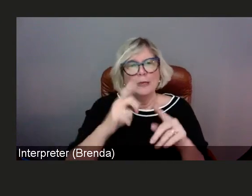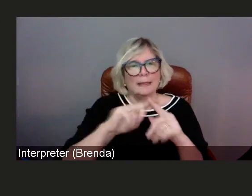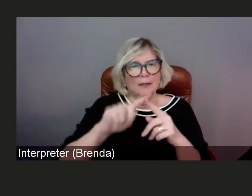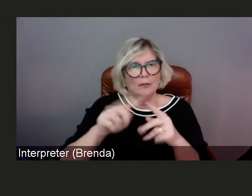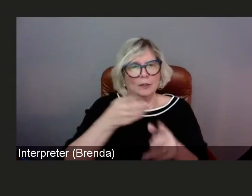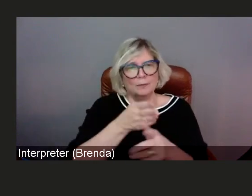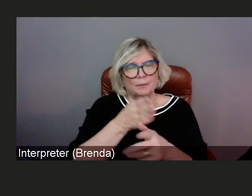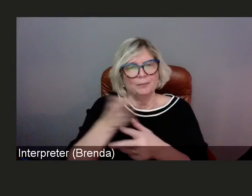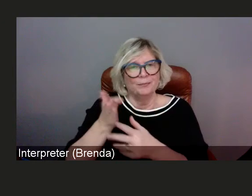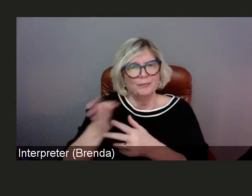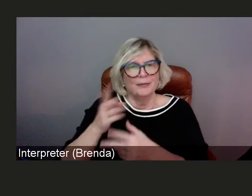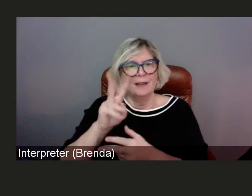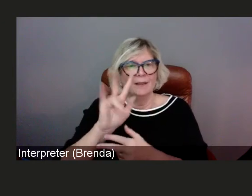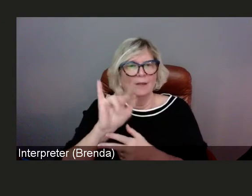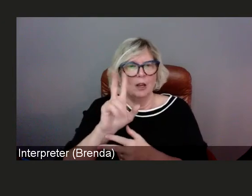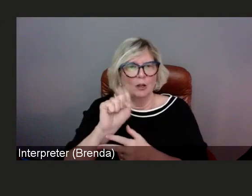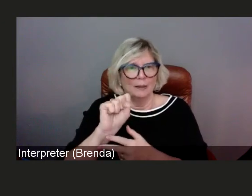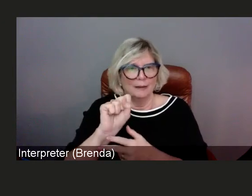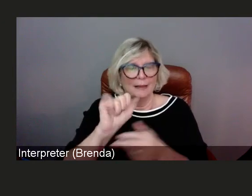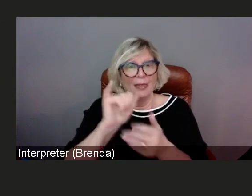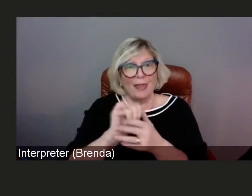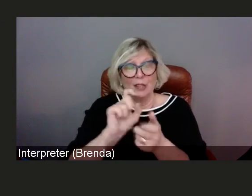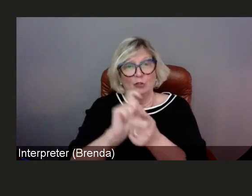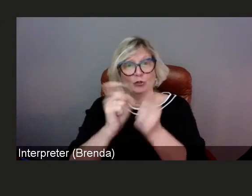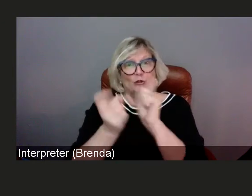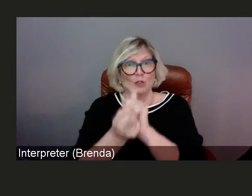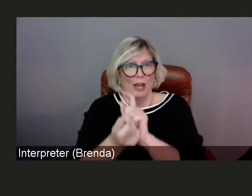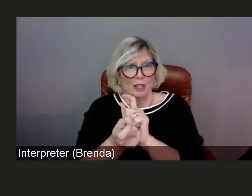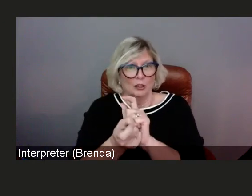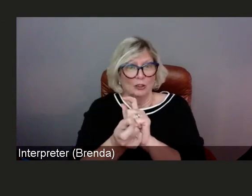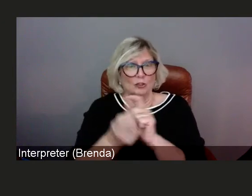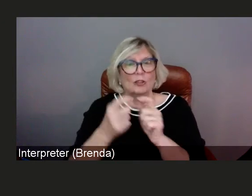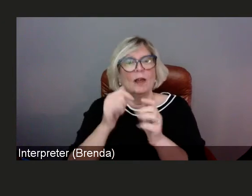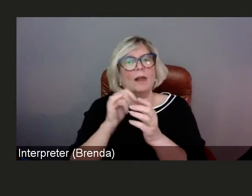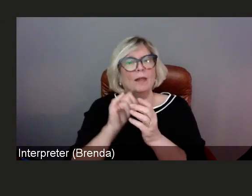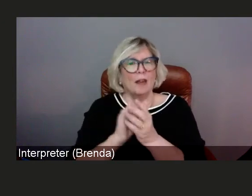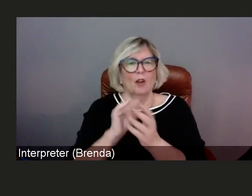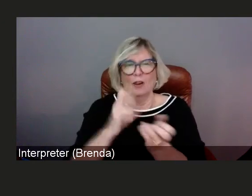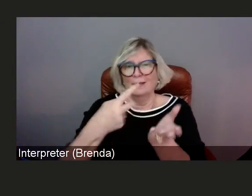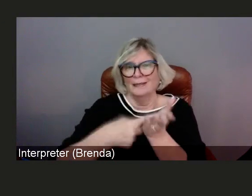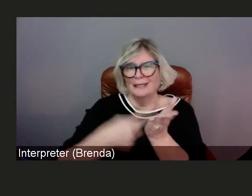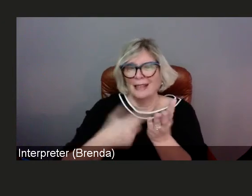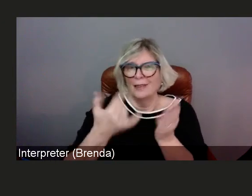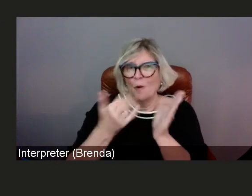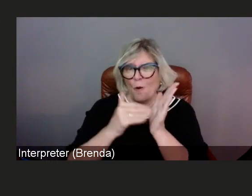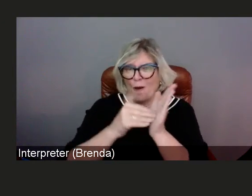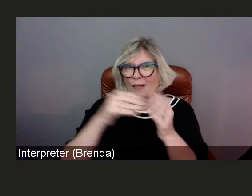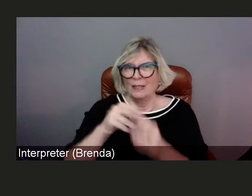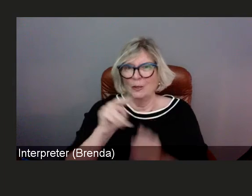that have mutated or changed that are being talked about very frequently in the news and I just want you